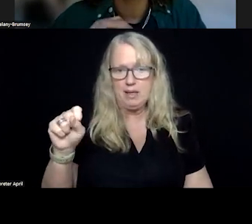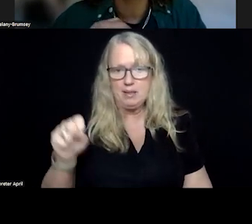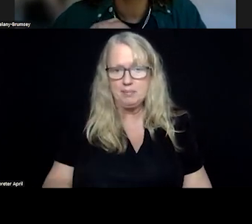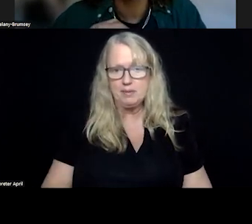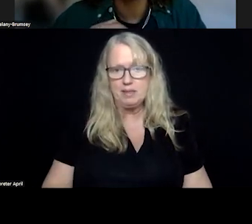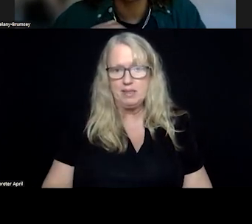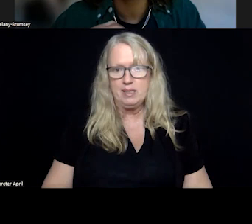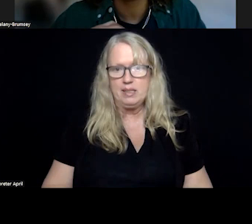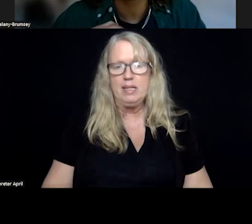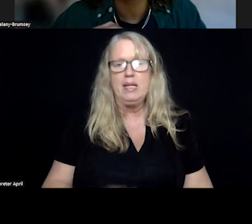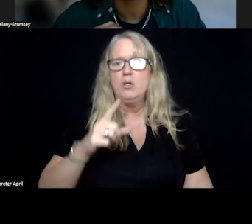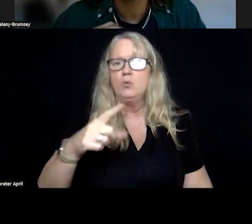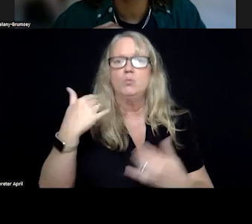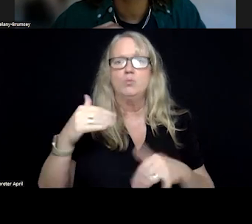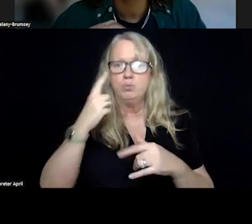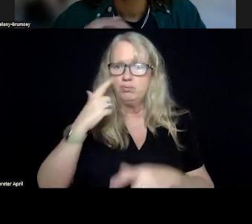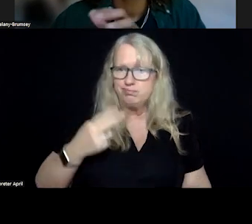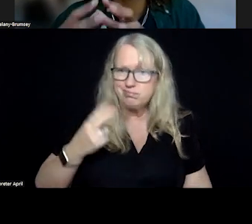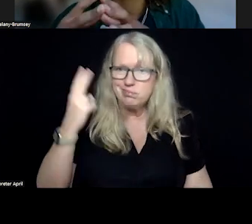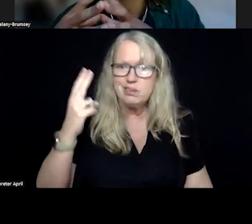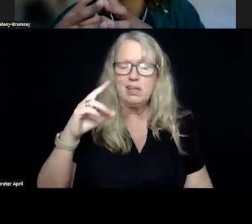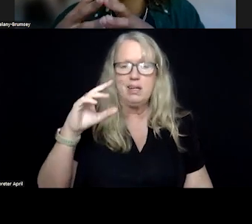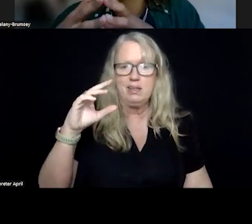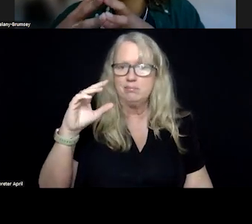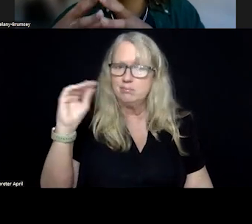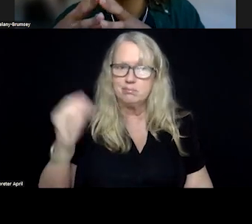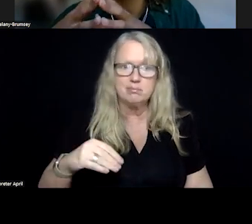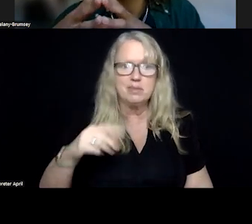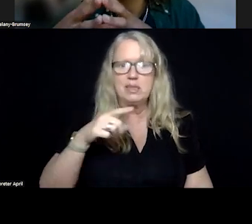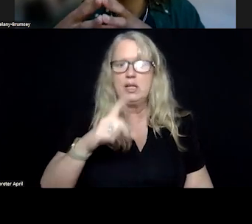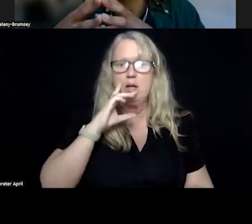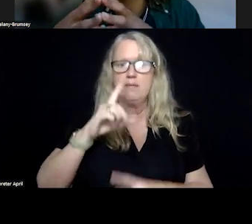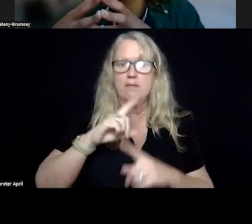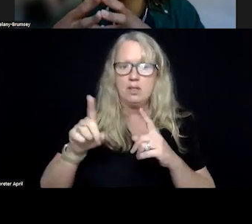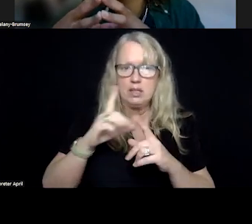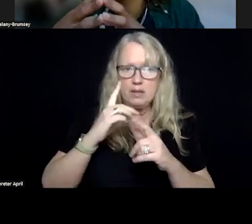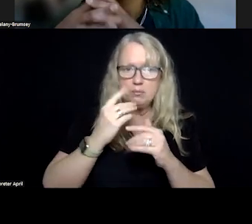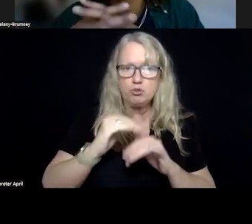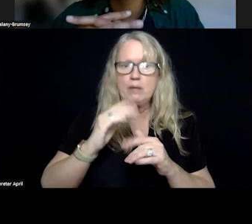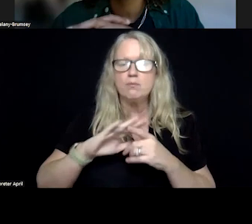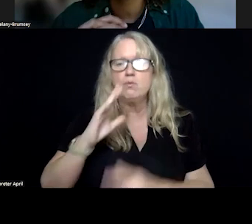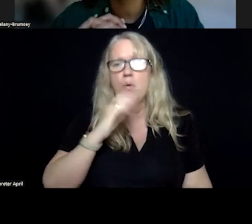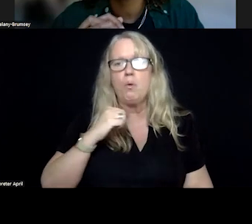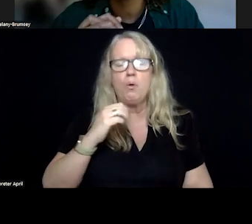THE SKY HIGH RATES OF RESTRAINT USE IN PSYCHIATRIC PATIENTS IN LA